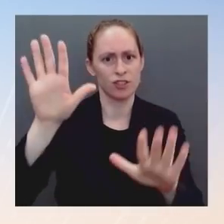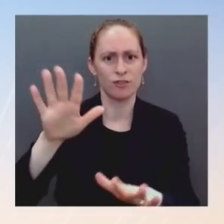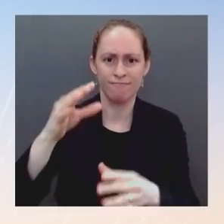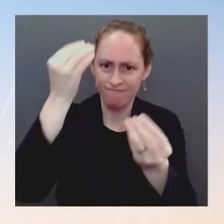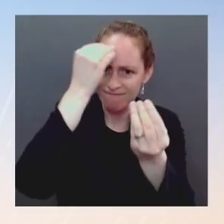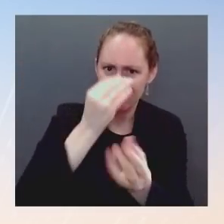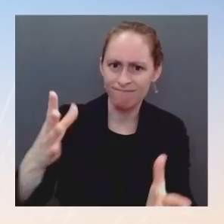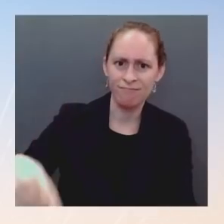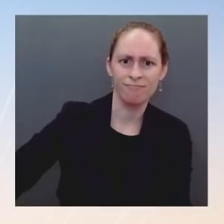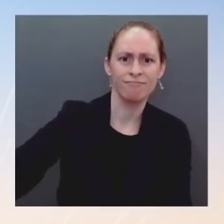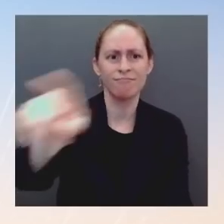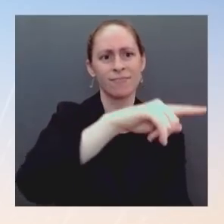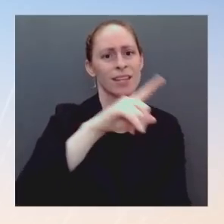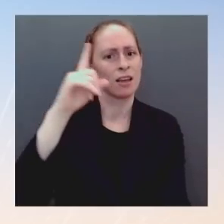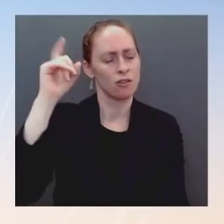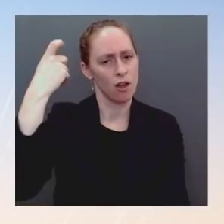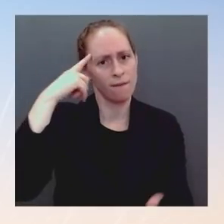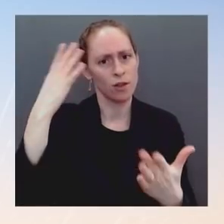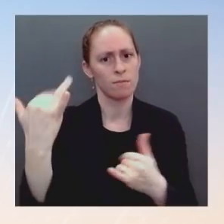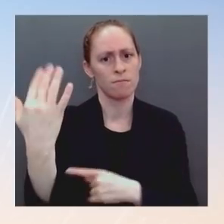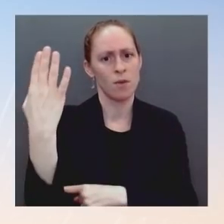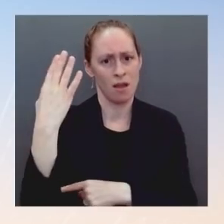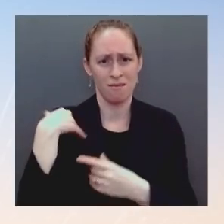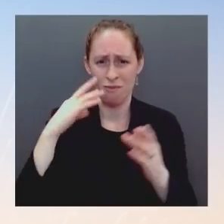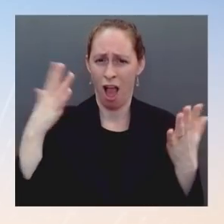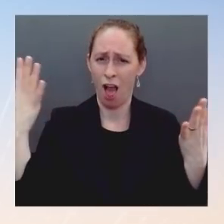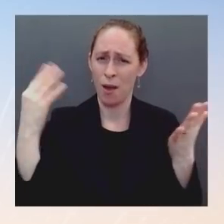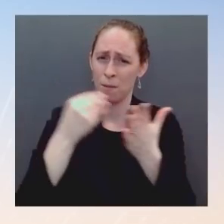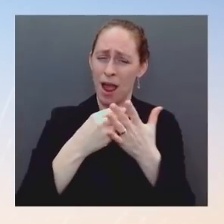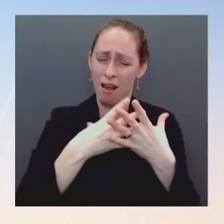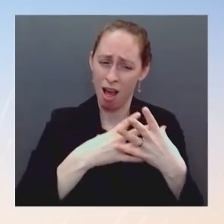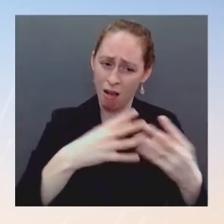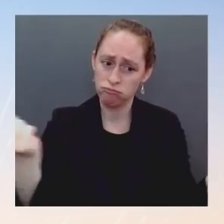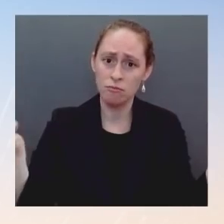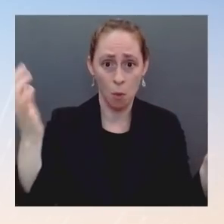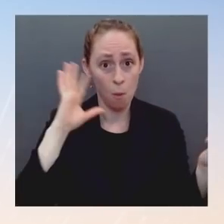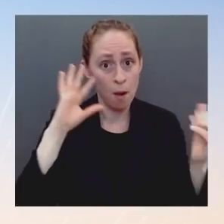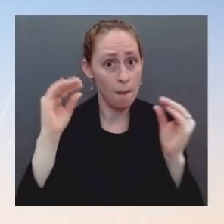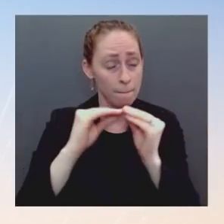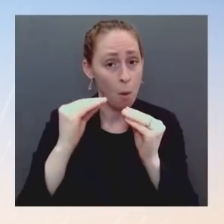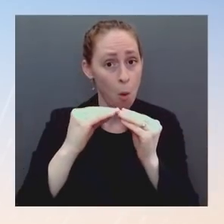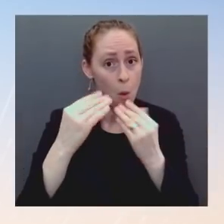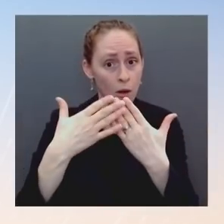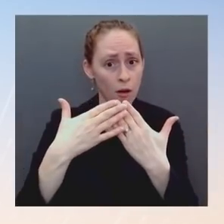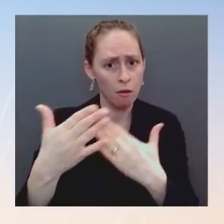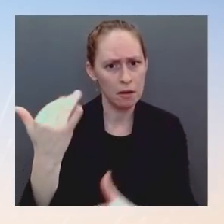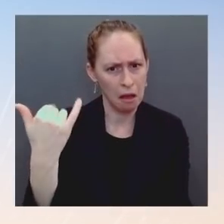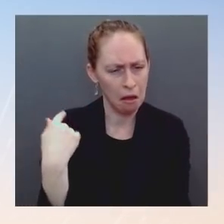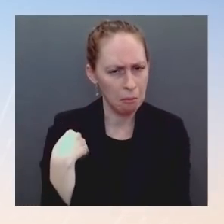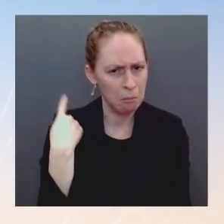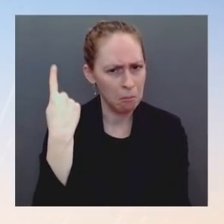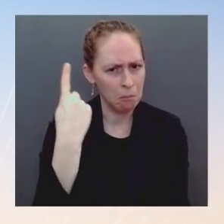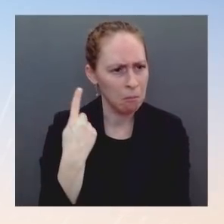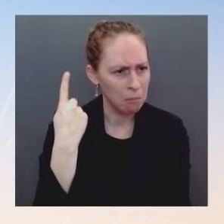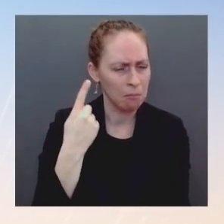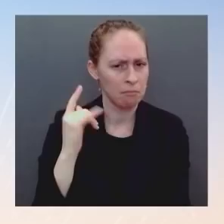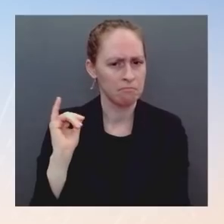in fiscal spending this year will help ease inflation. So, again, what's the level of concern for the President that more spending would contribute to inflation?